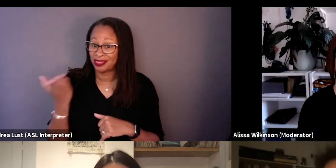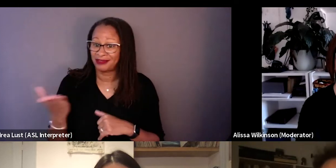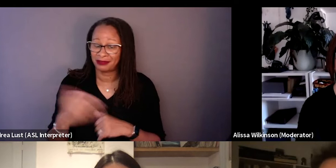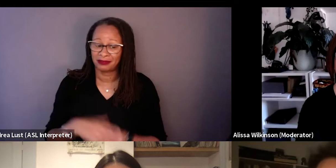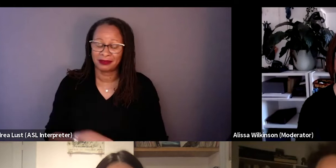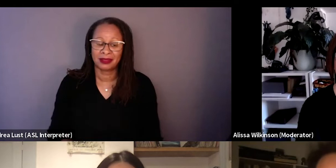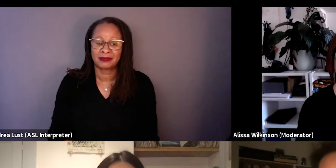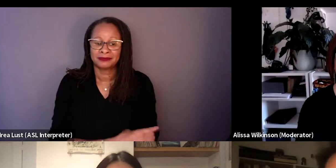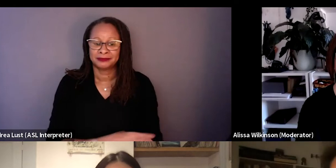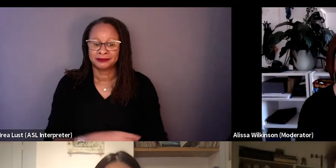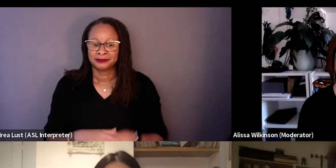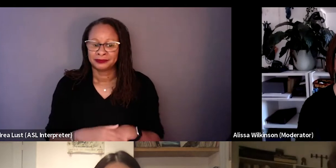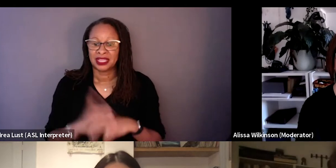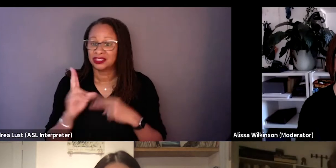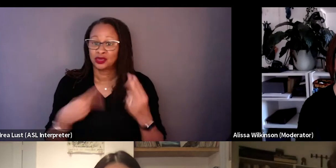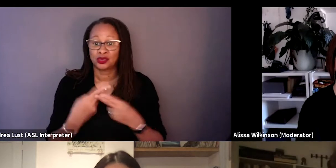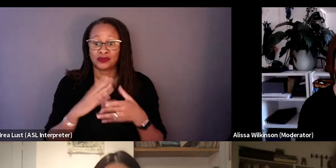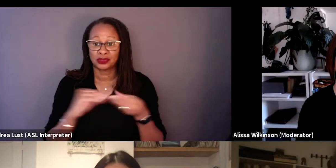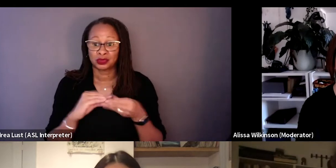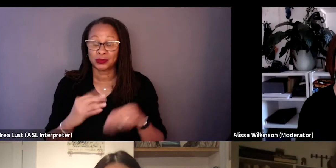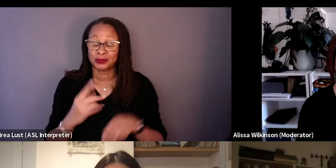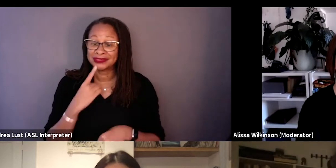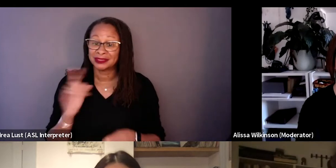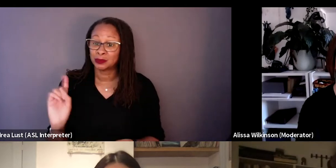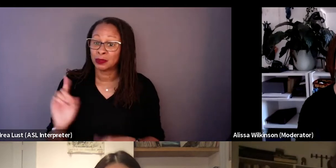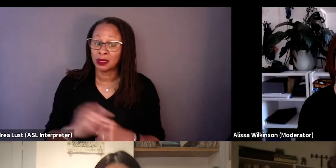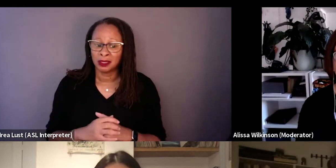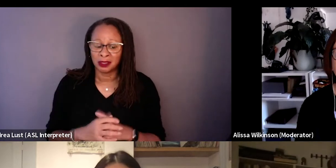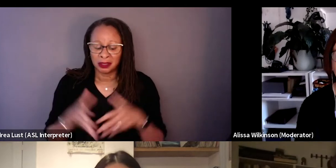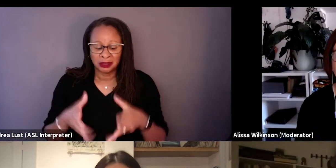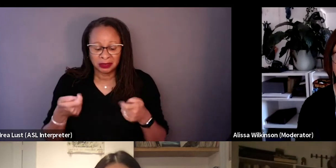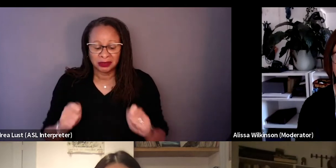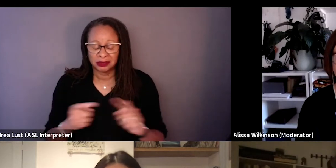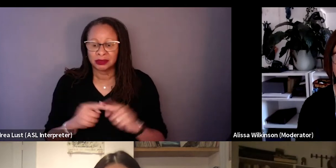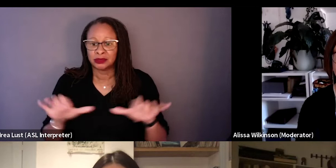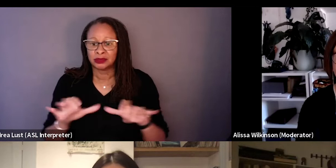universal story where we said, let's try to do a film about Afghanistan,